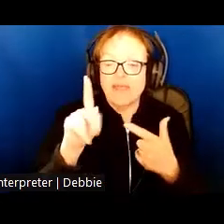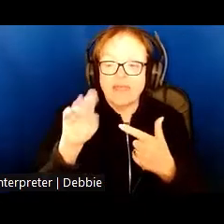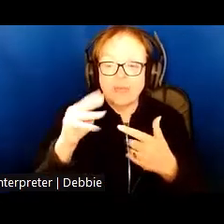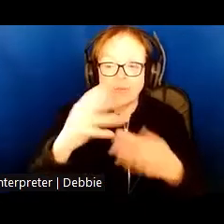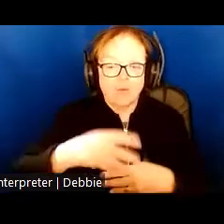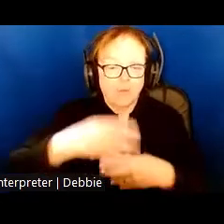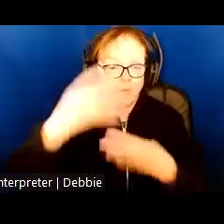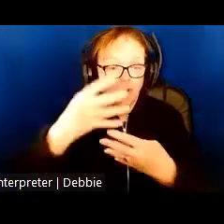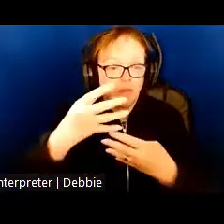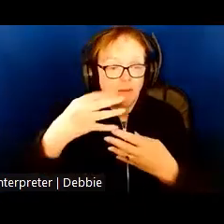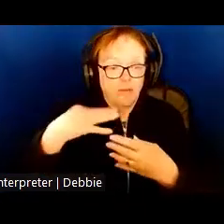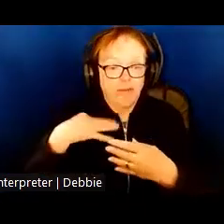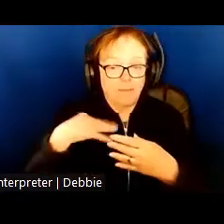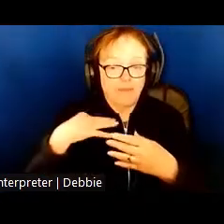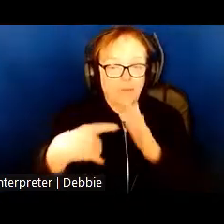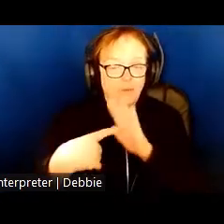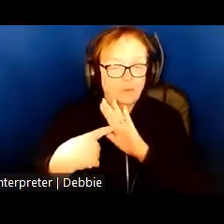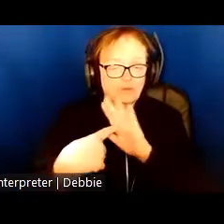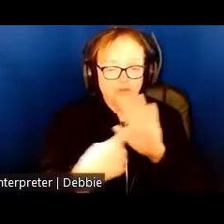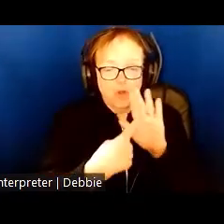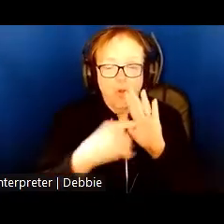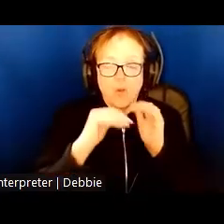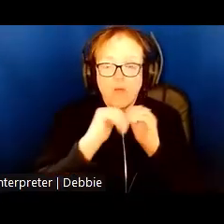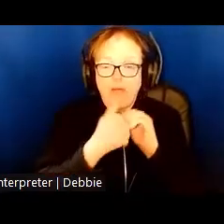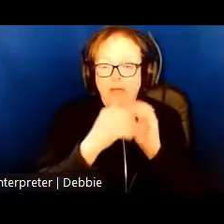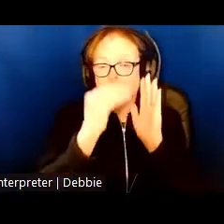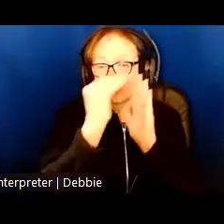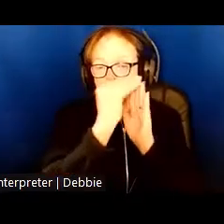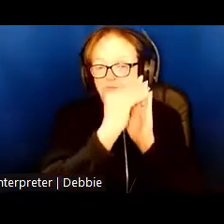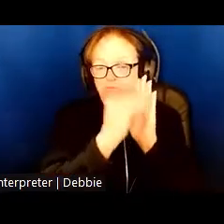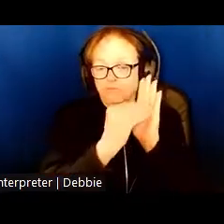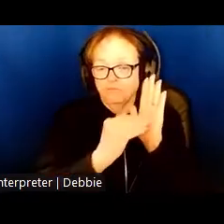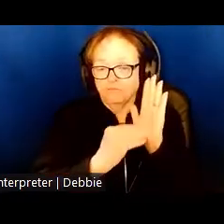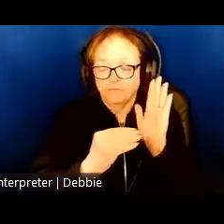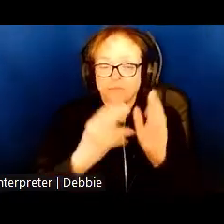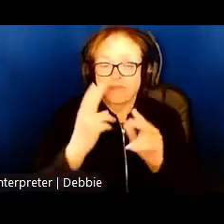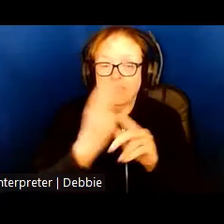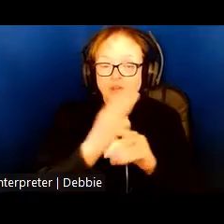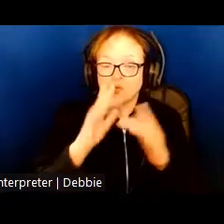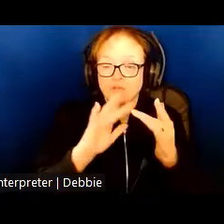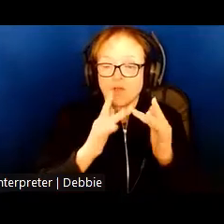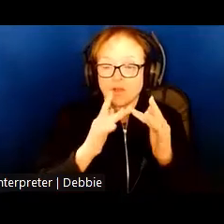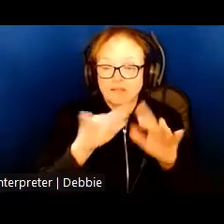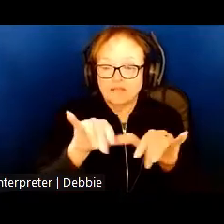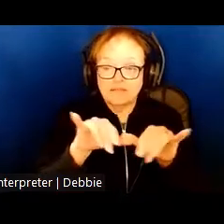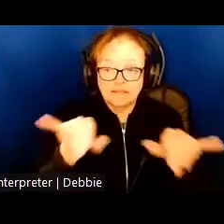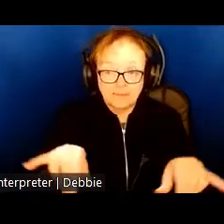will provide a demonstration about how to use the online system. I anticipate that the